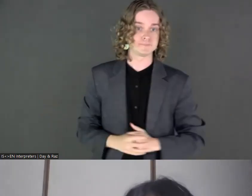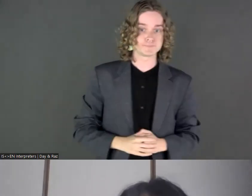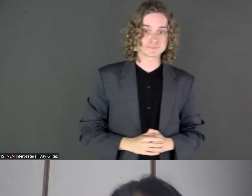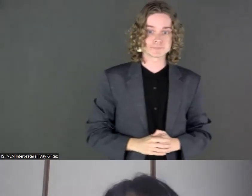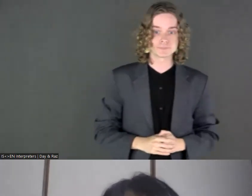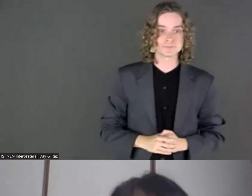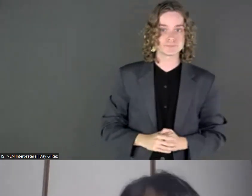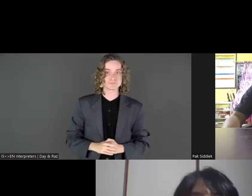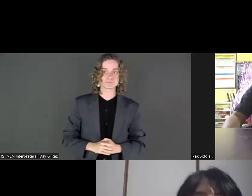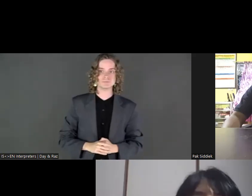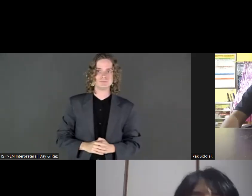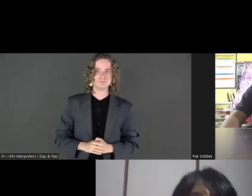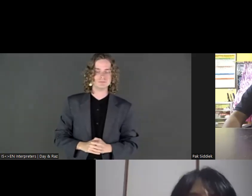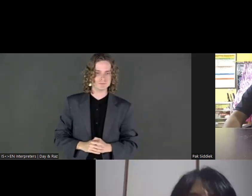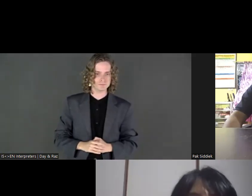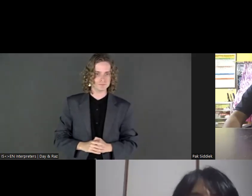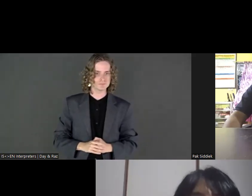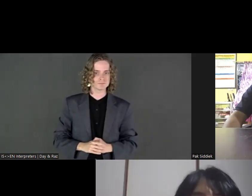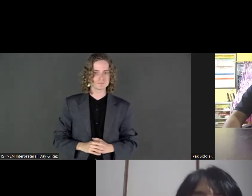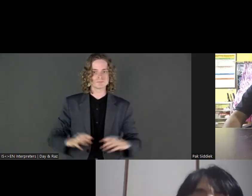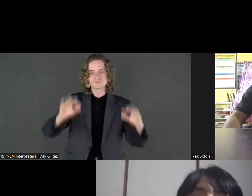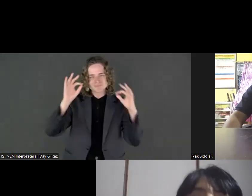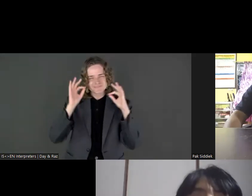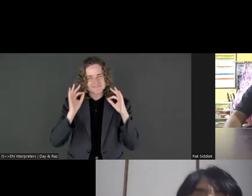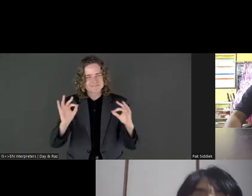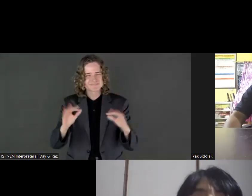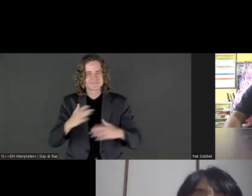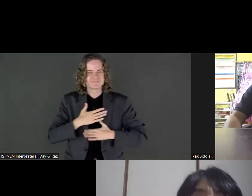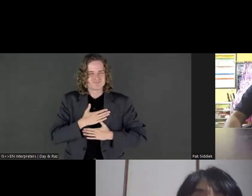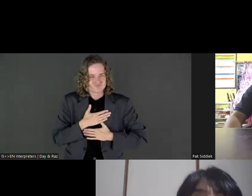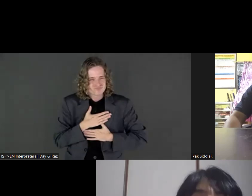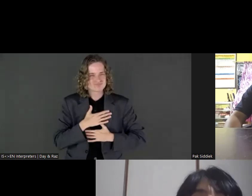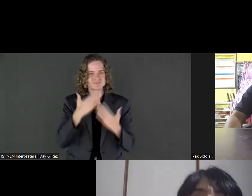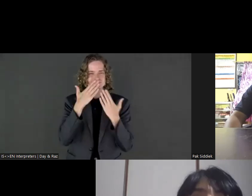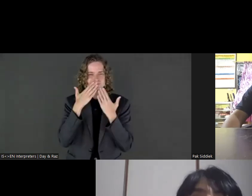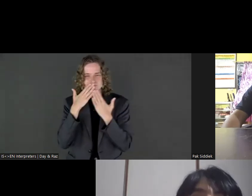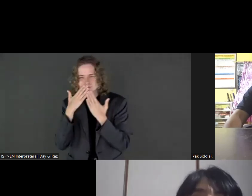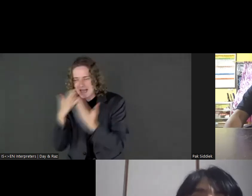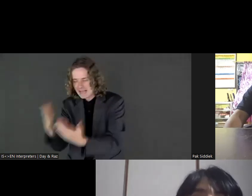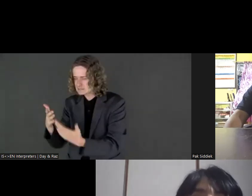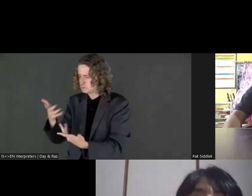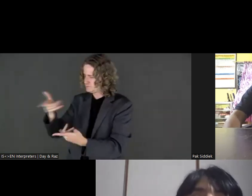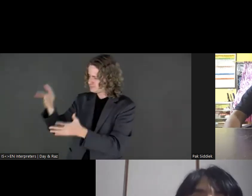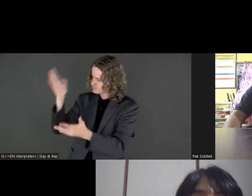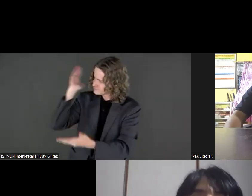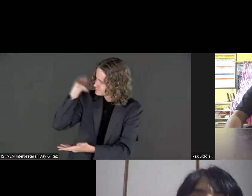Thank you so much quickly, especially to to provide these remarks about how important it is